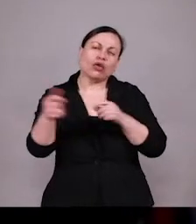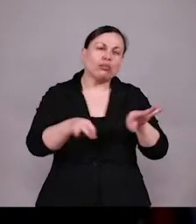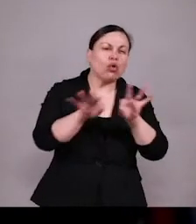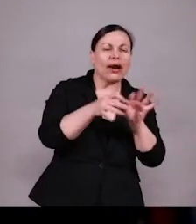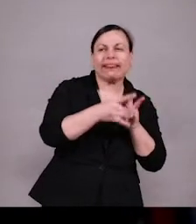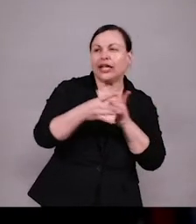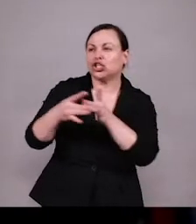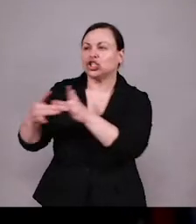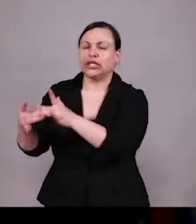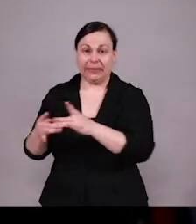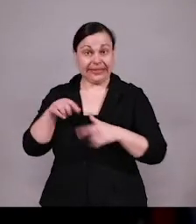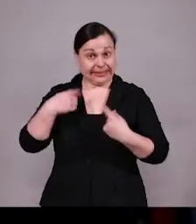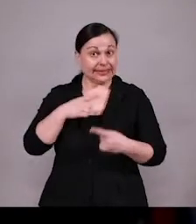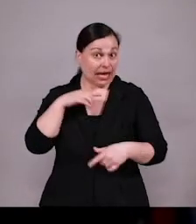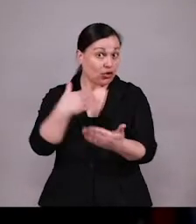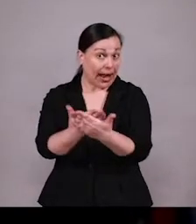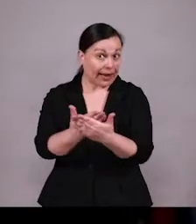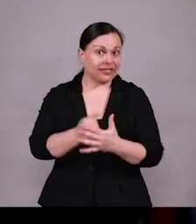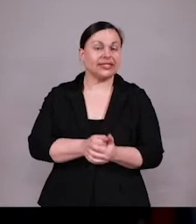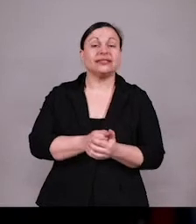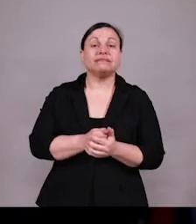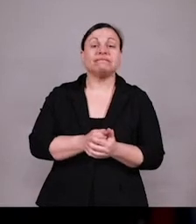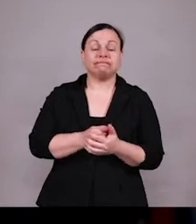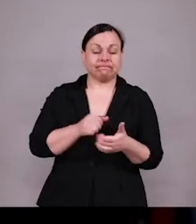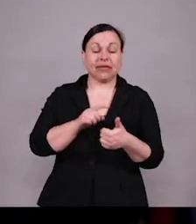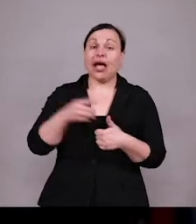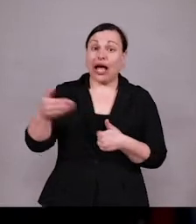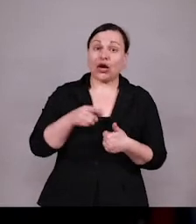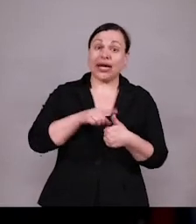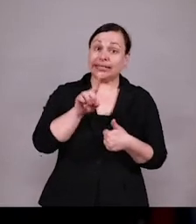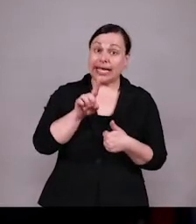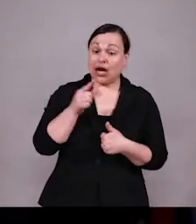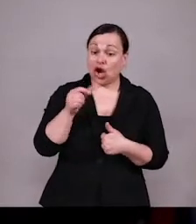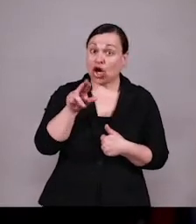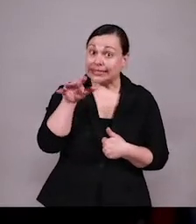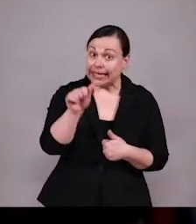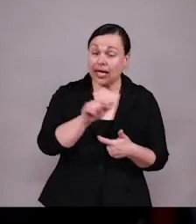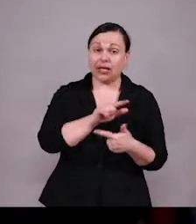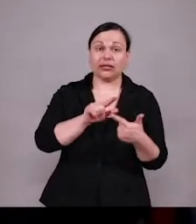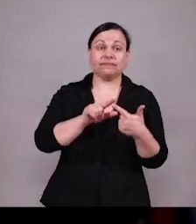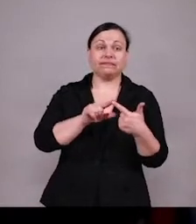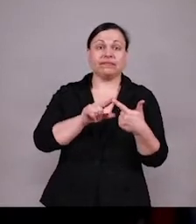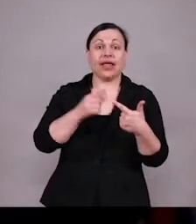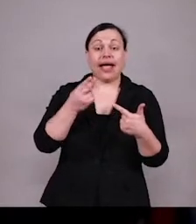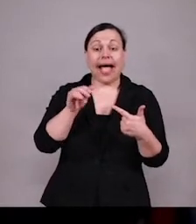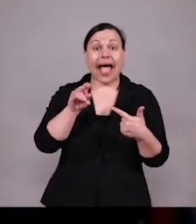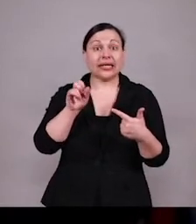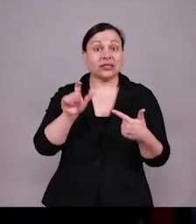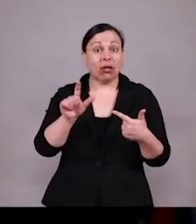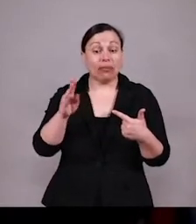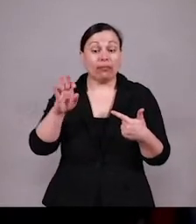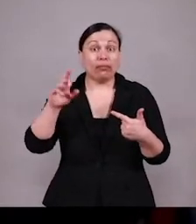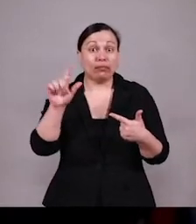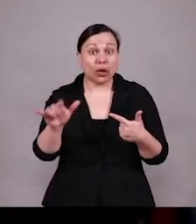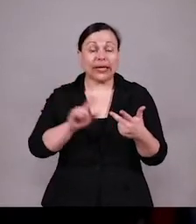the university since my arrival at UNM, including the hires of Dan Garcia, and Deans Hansel Burley,